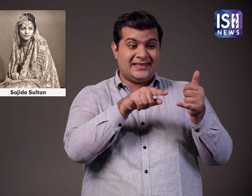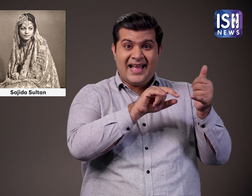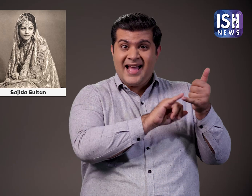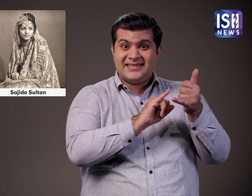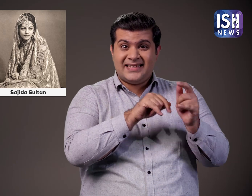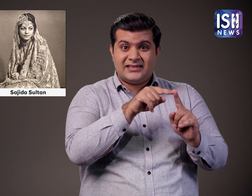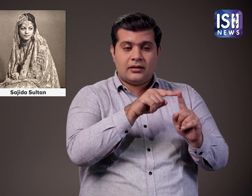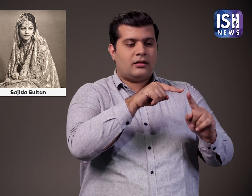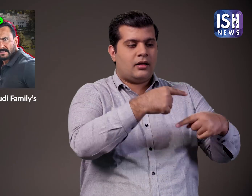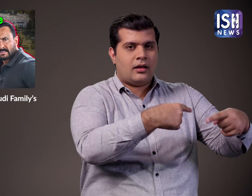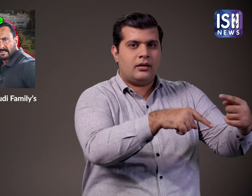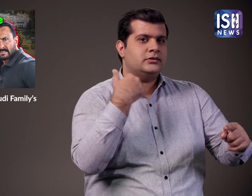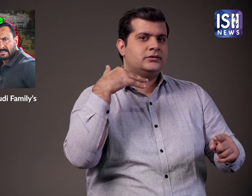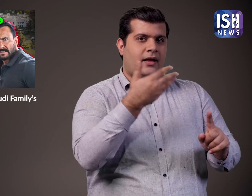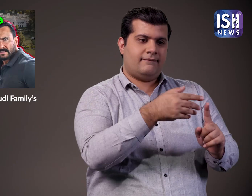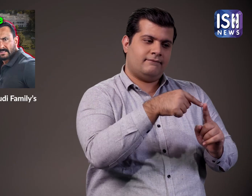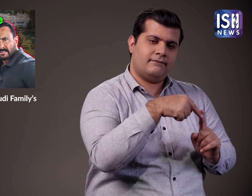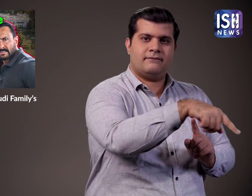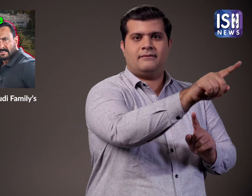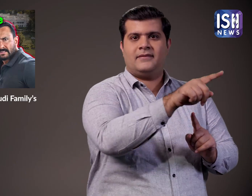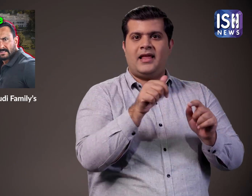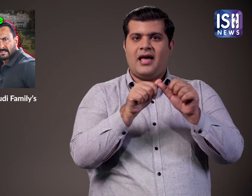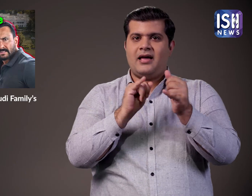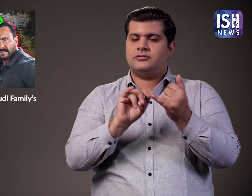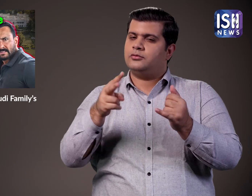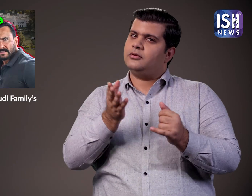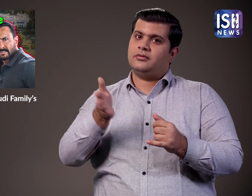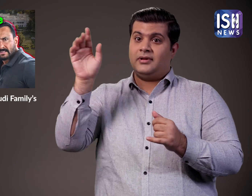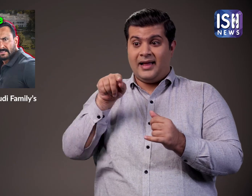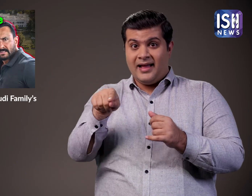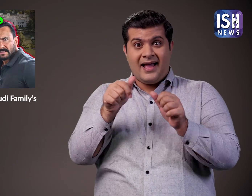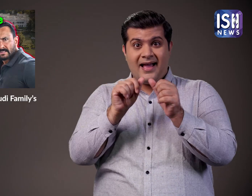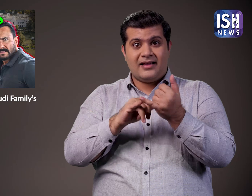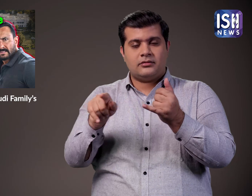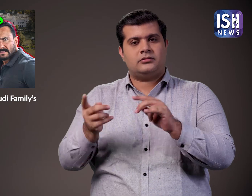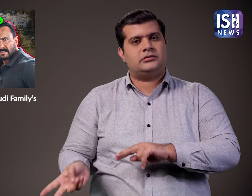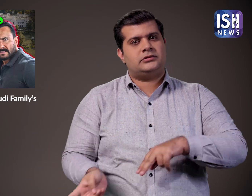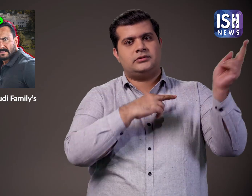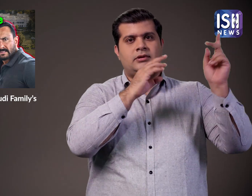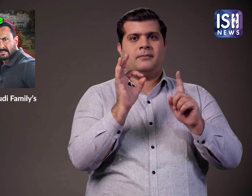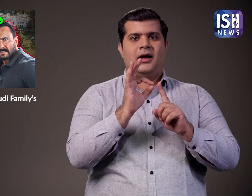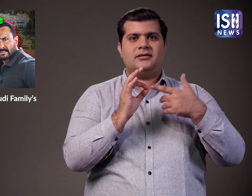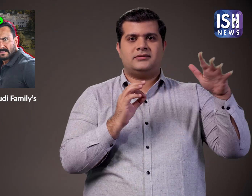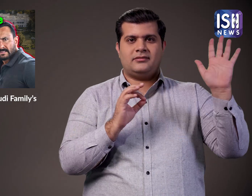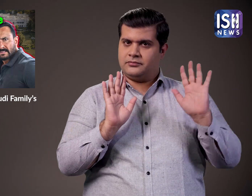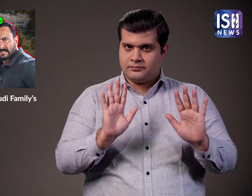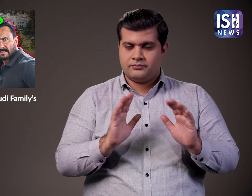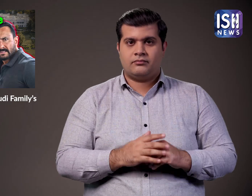And Saif is a descendant of Sajida. Abida Sultan moved to Pakistan and her descendants are different.